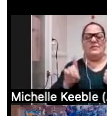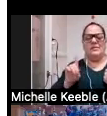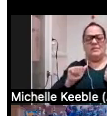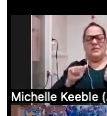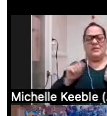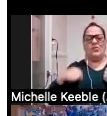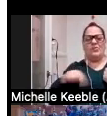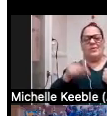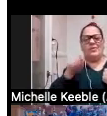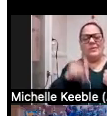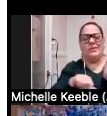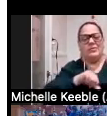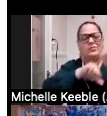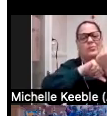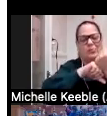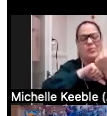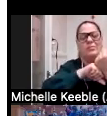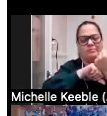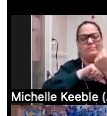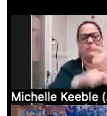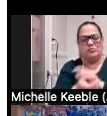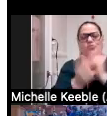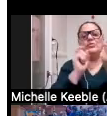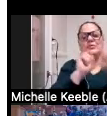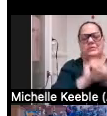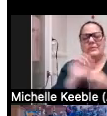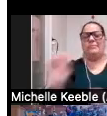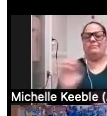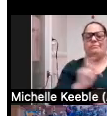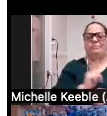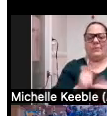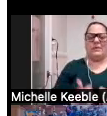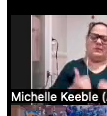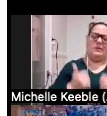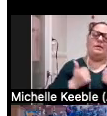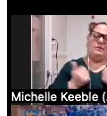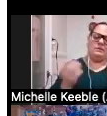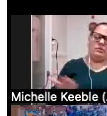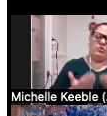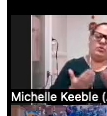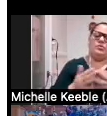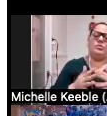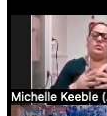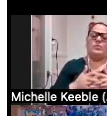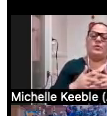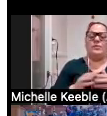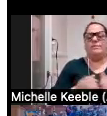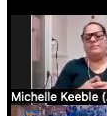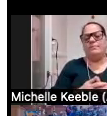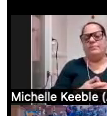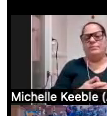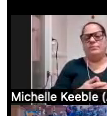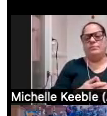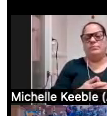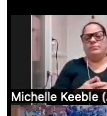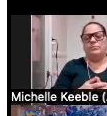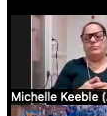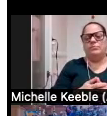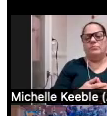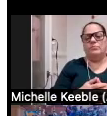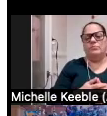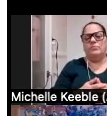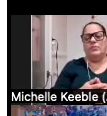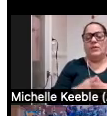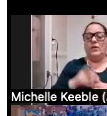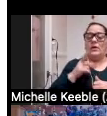order to support their transition, their return to civilian life. Um, and he was so compelling,